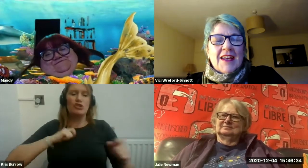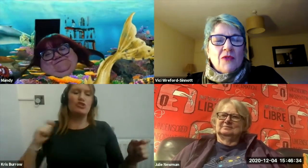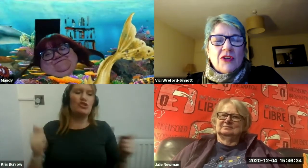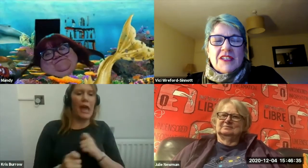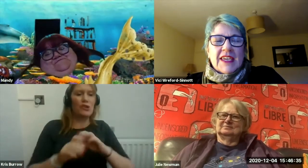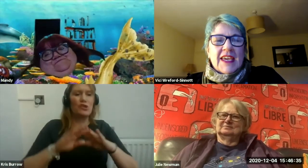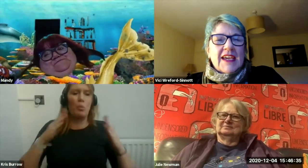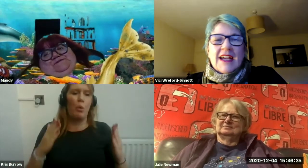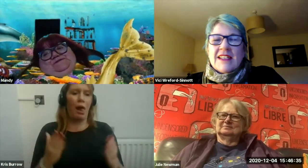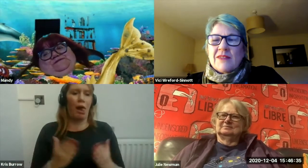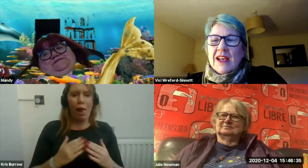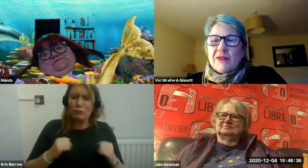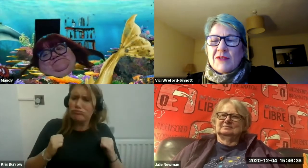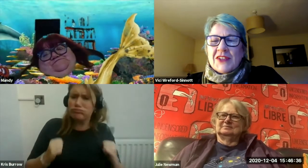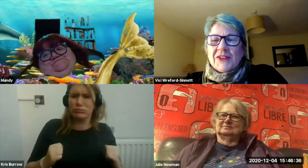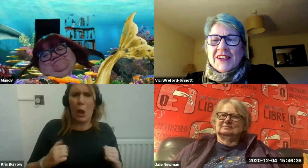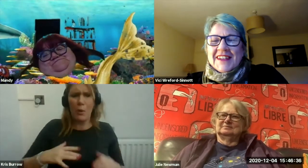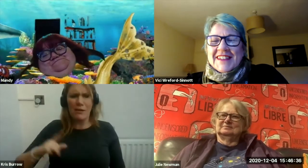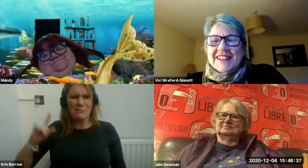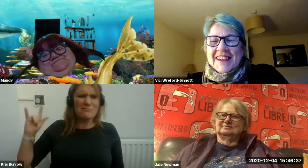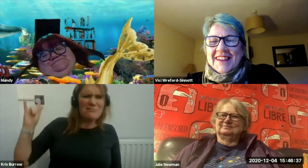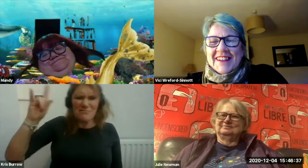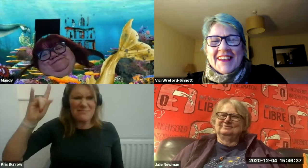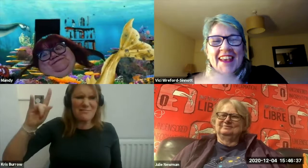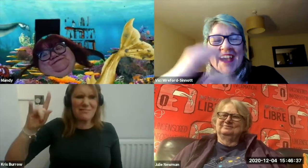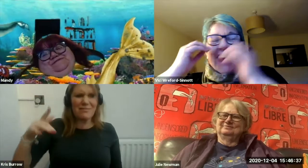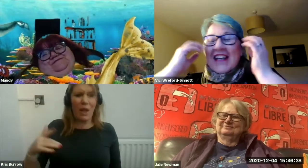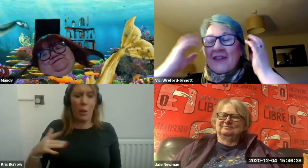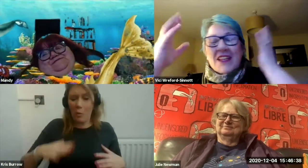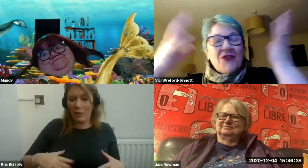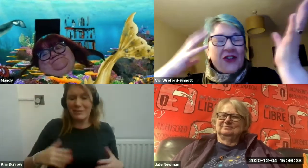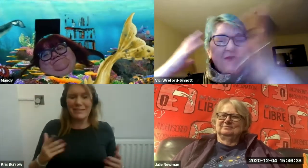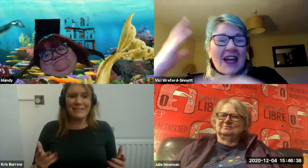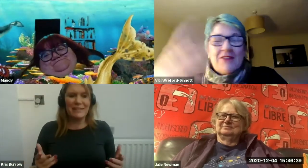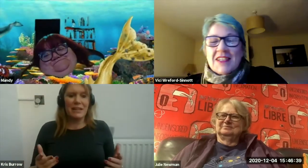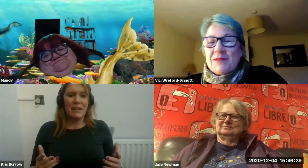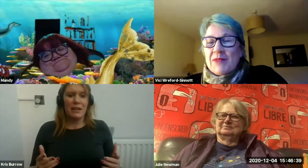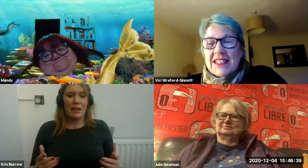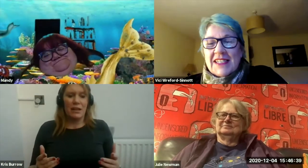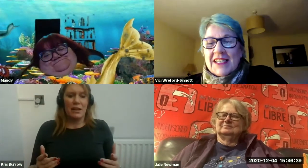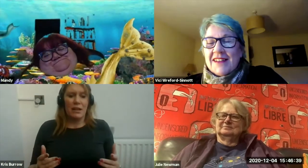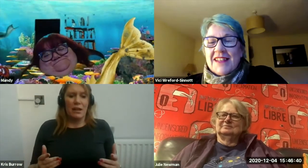I wanted to kick ass while I was doing it. And I have been through various political